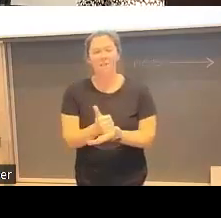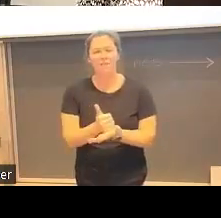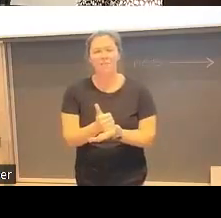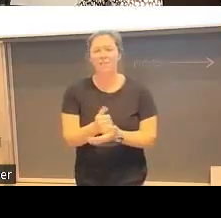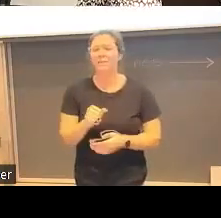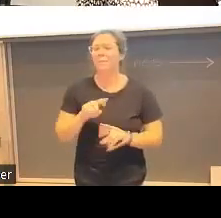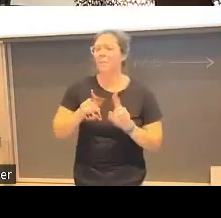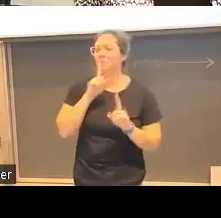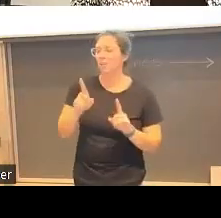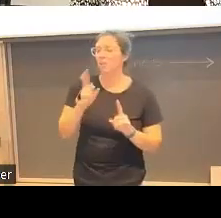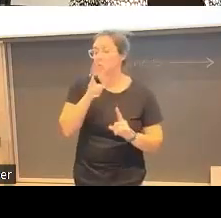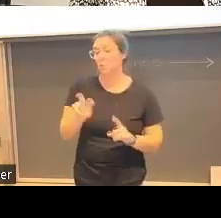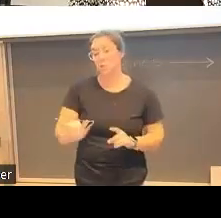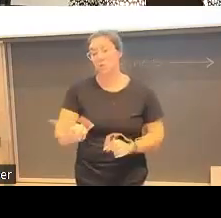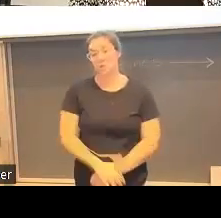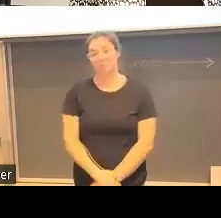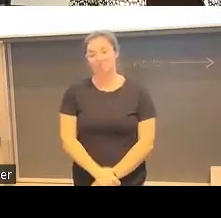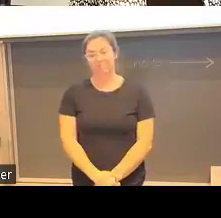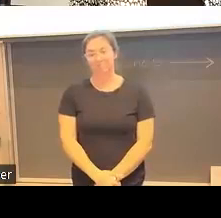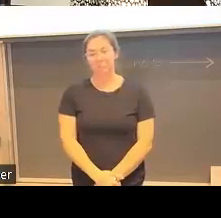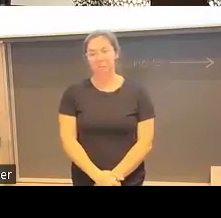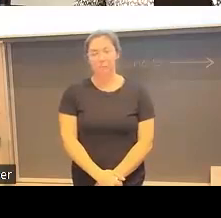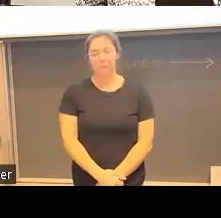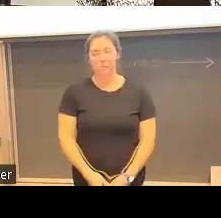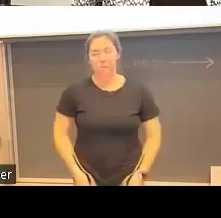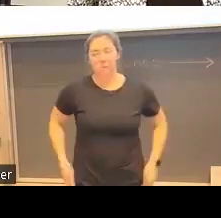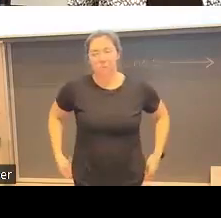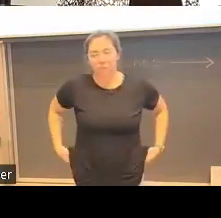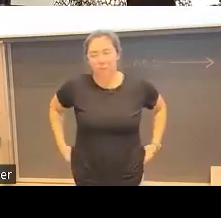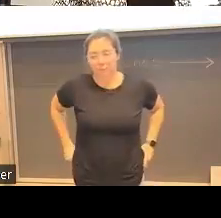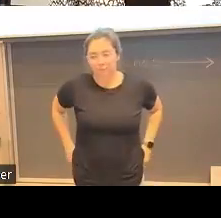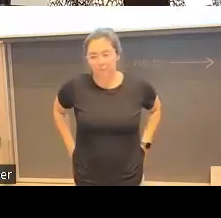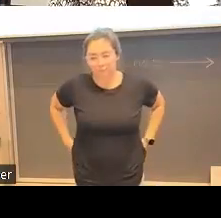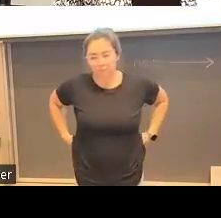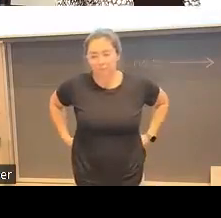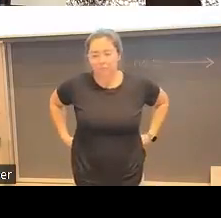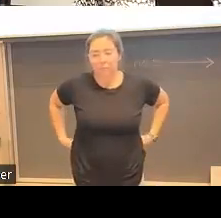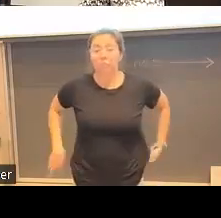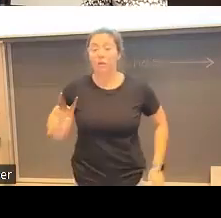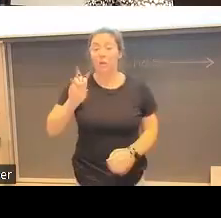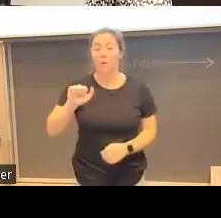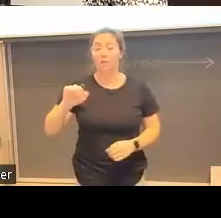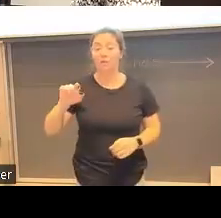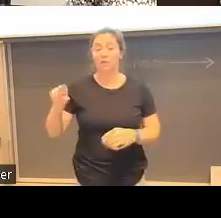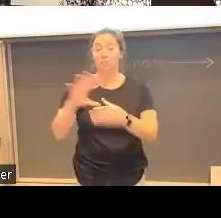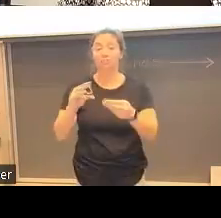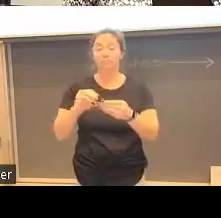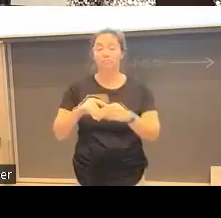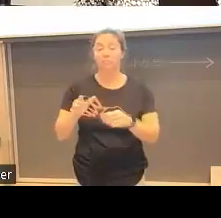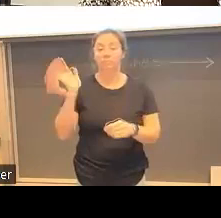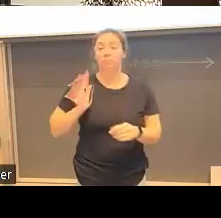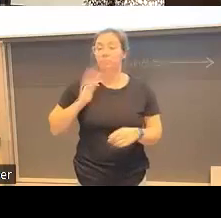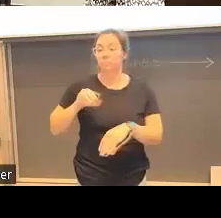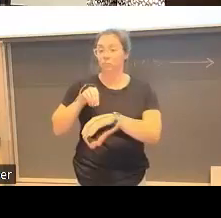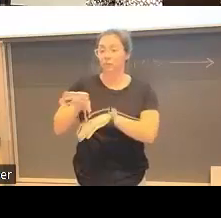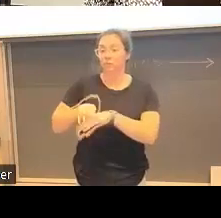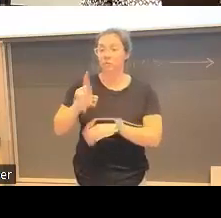truthful so as Bill Watson said when he was serving as a coach in 2013 the idea